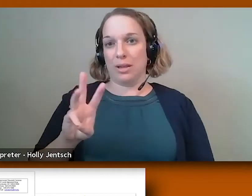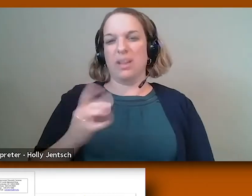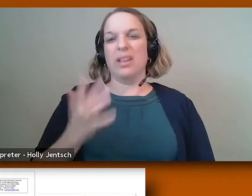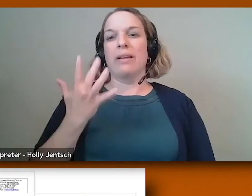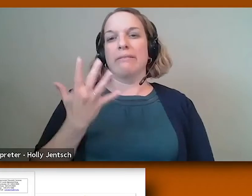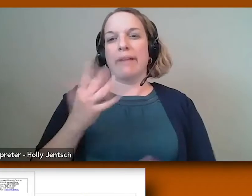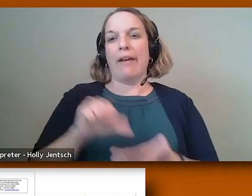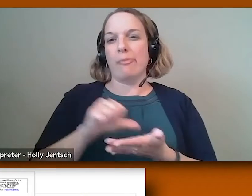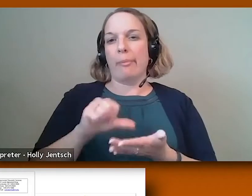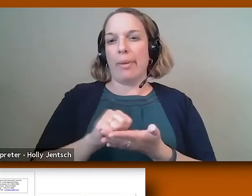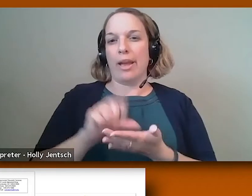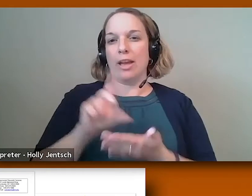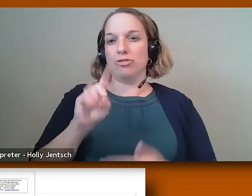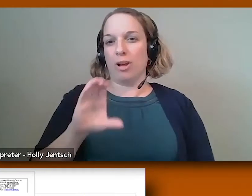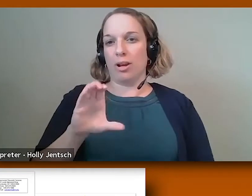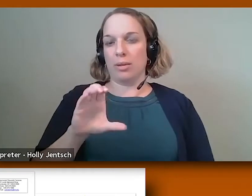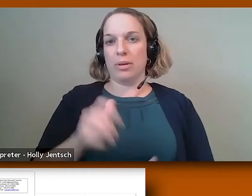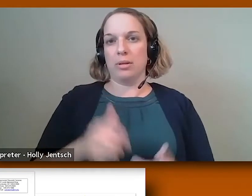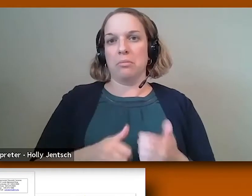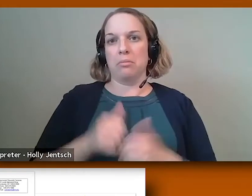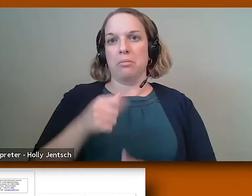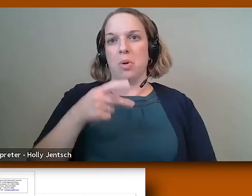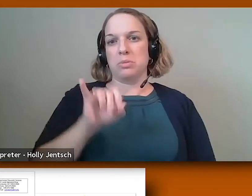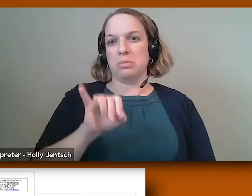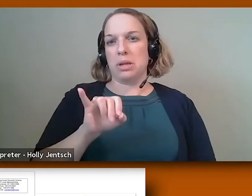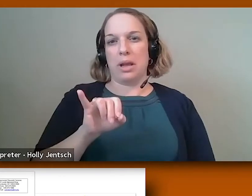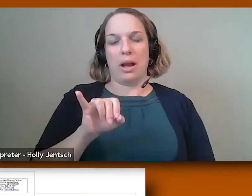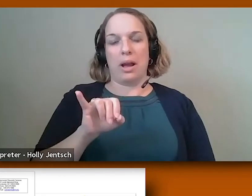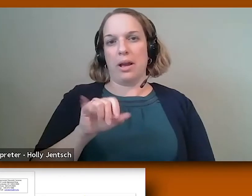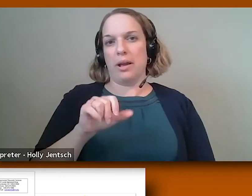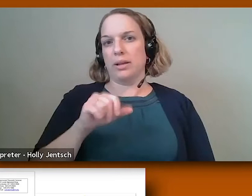and most PIs have very little to do with this aspect of the proposal...